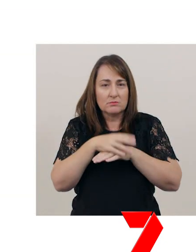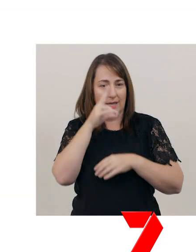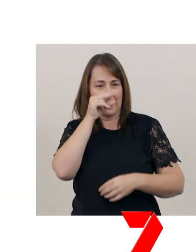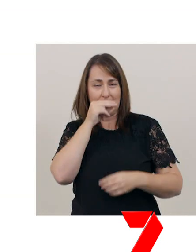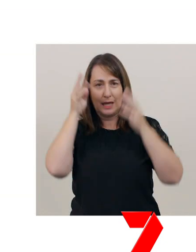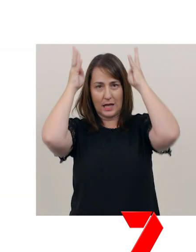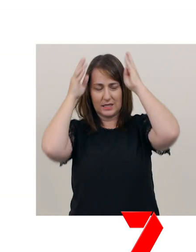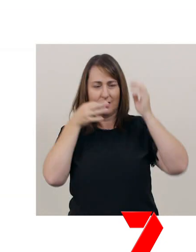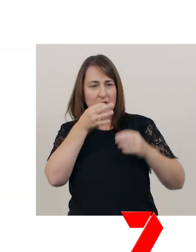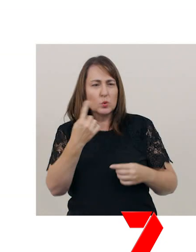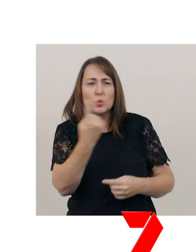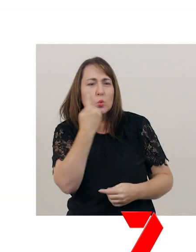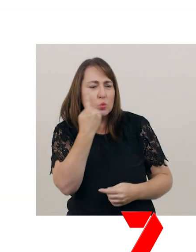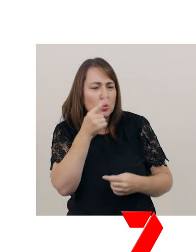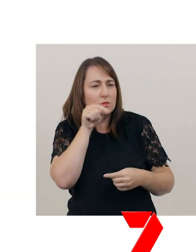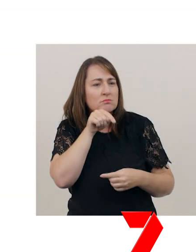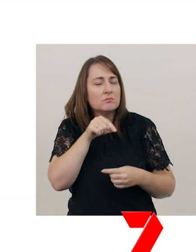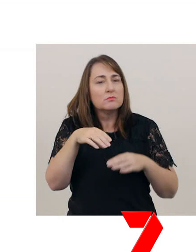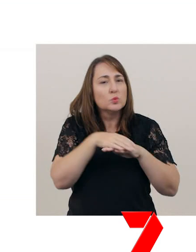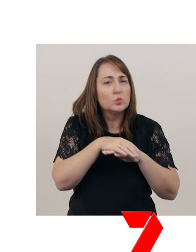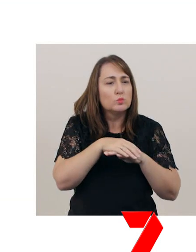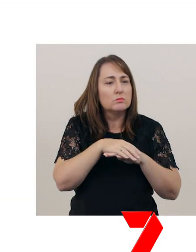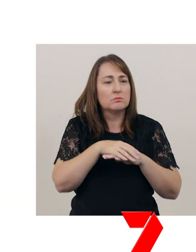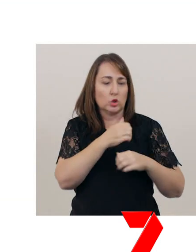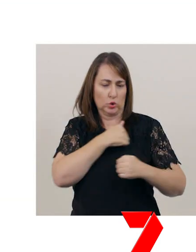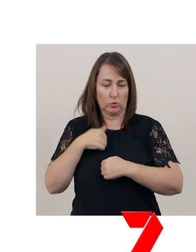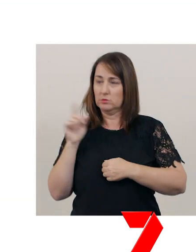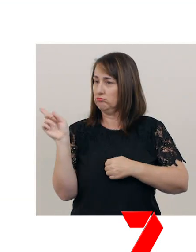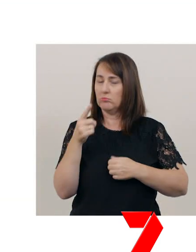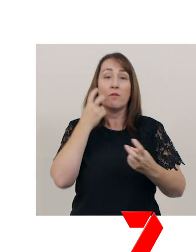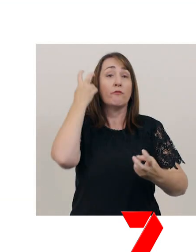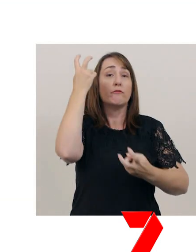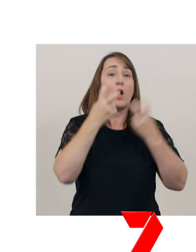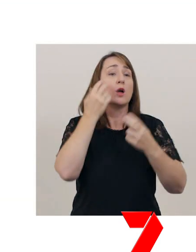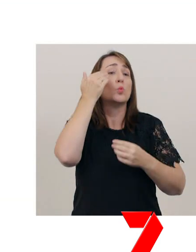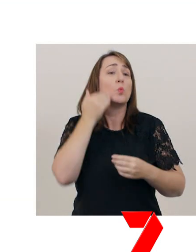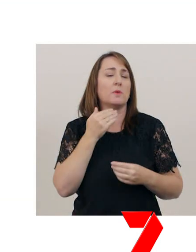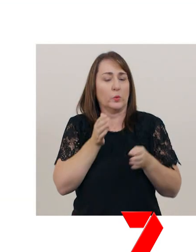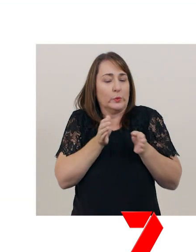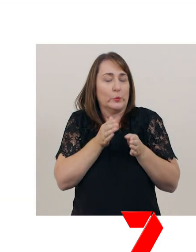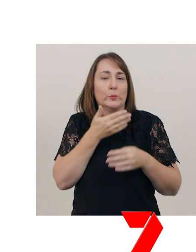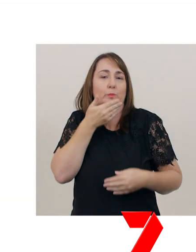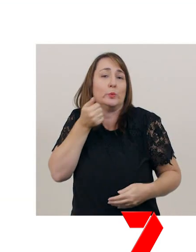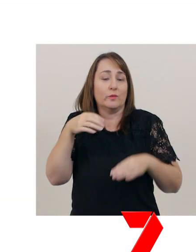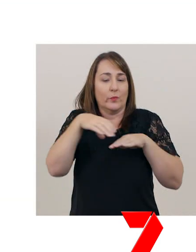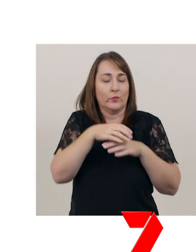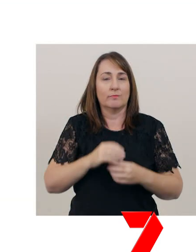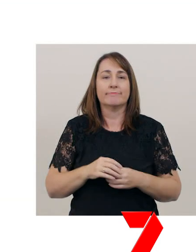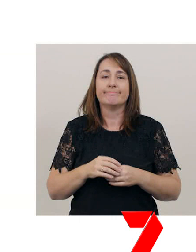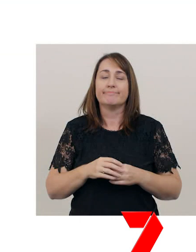He commanded his soldiers to search the kingdom and find the young woman, with such a dainty foot. But she was nowhere to be found,